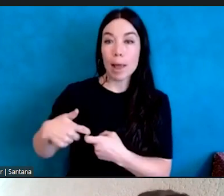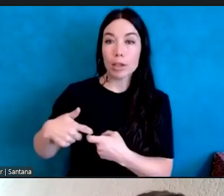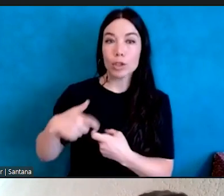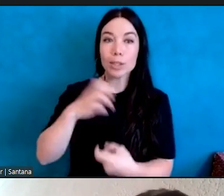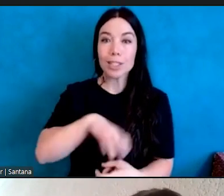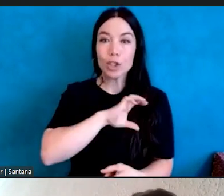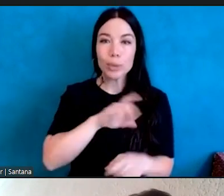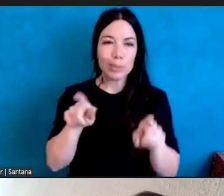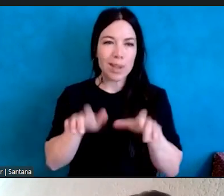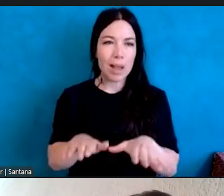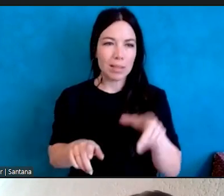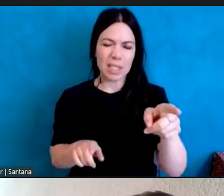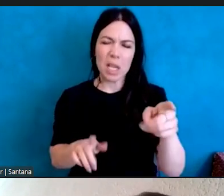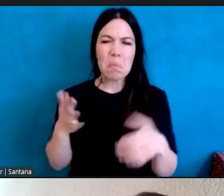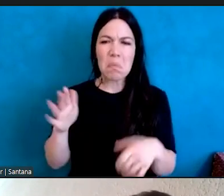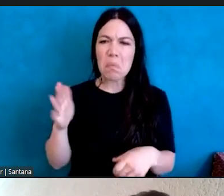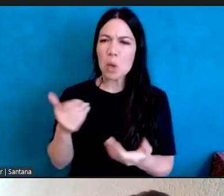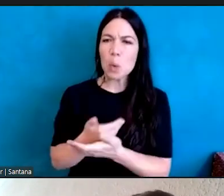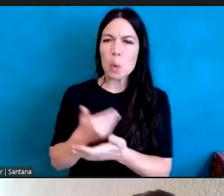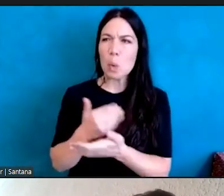It's been there since about 2016, 2015.